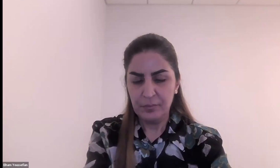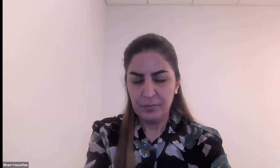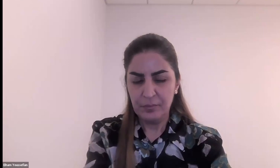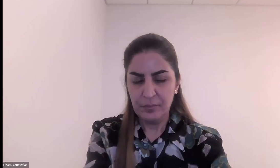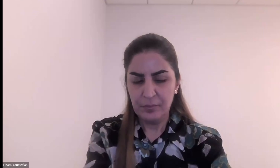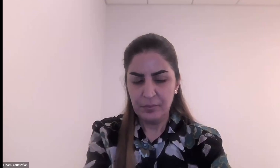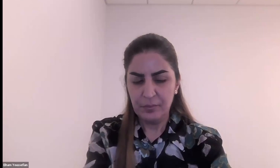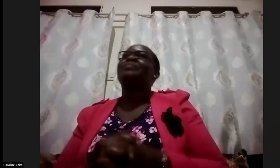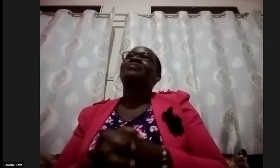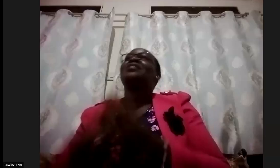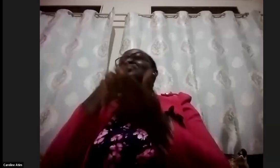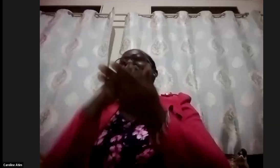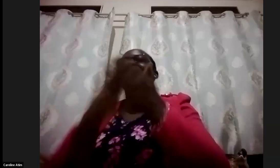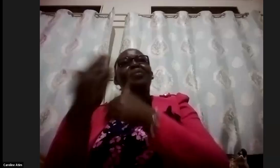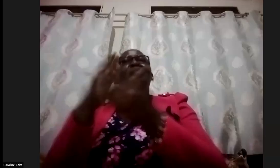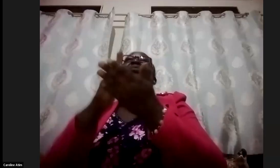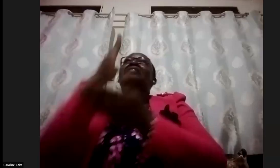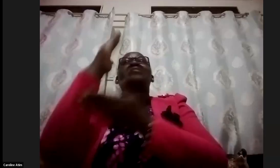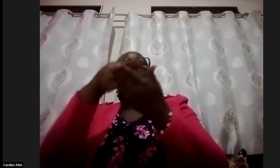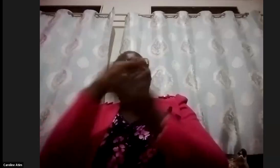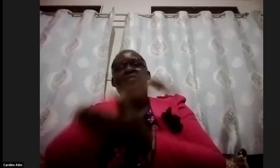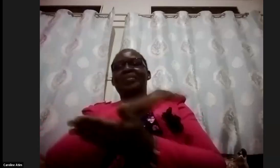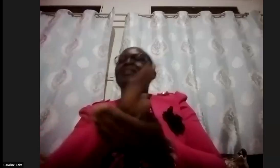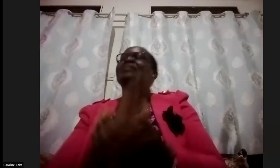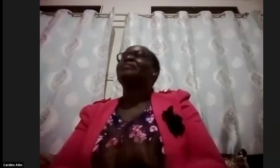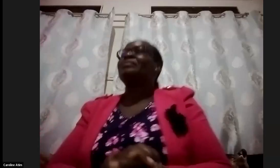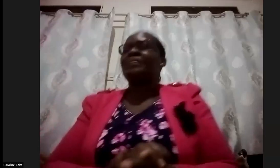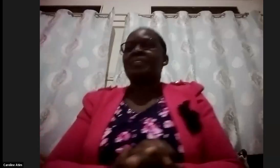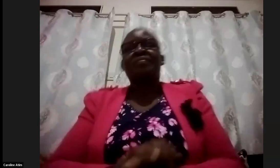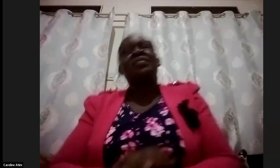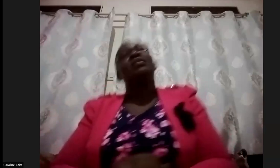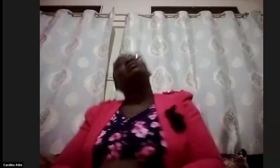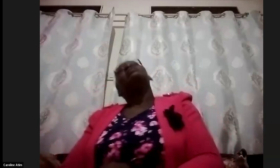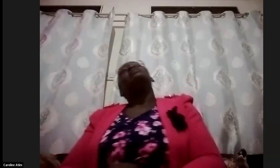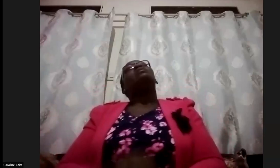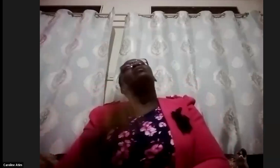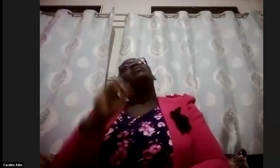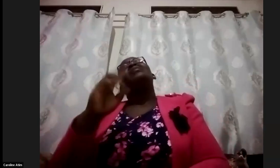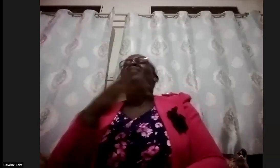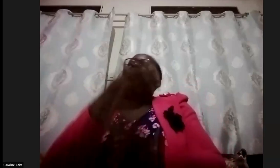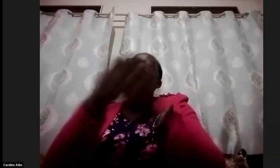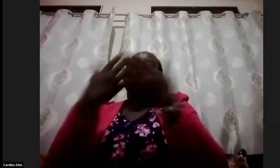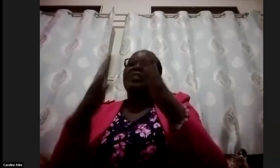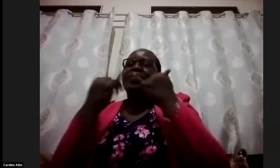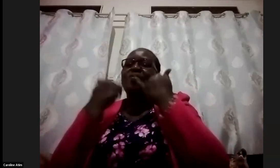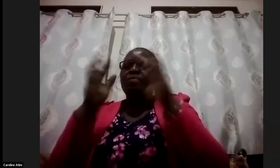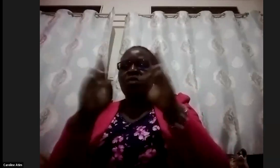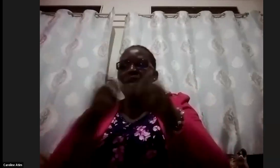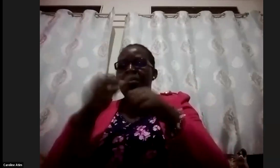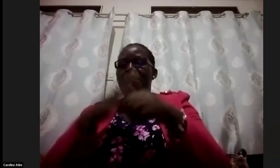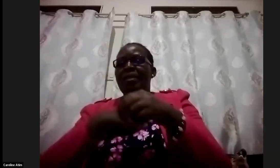Good morning, good afternoon, good evening, everyone.